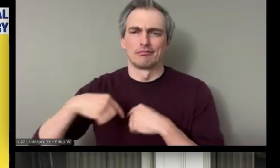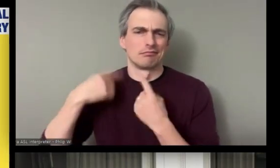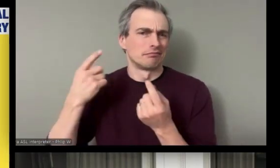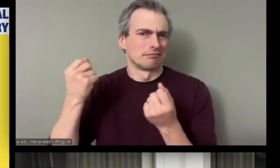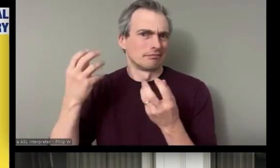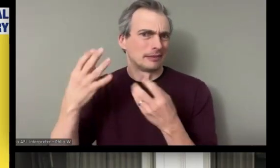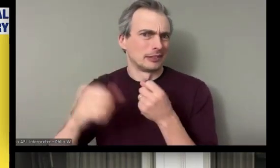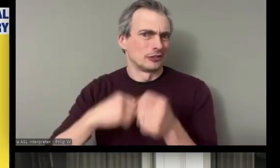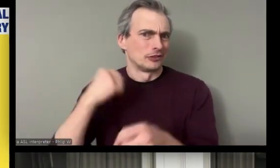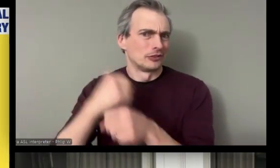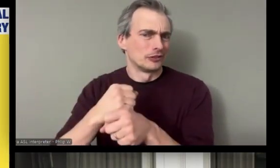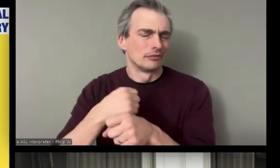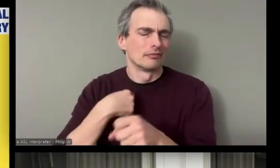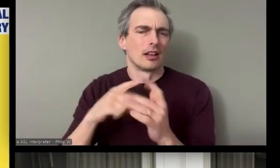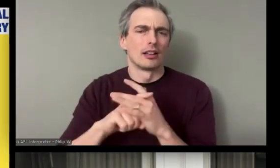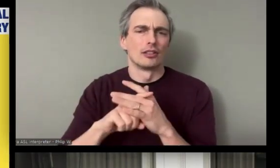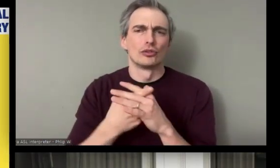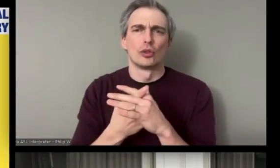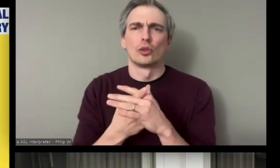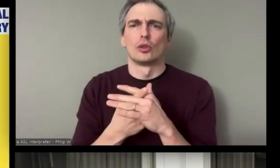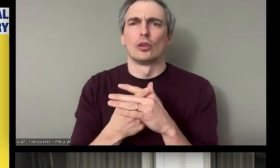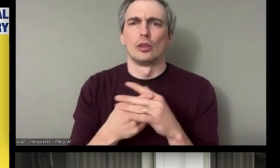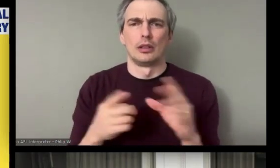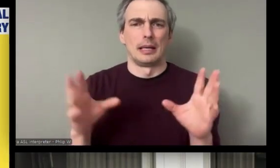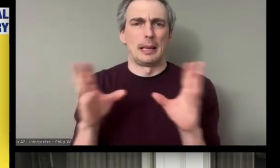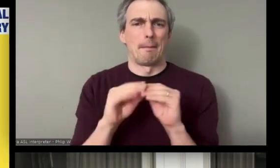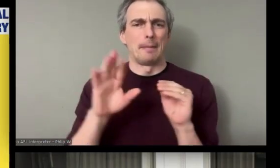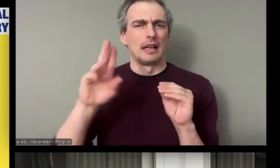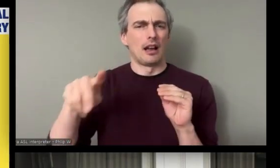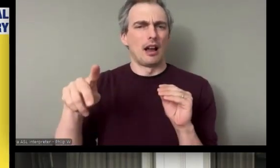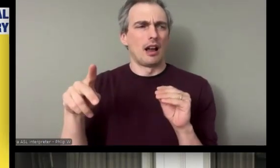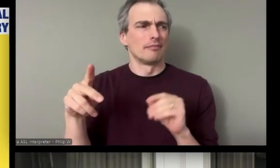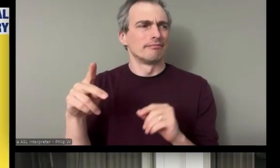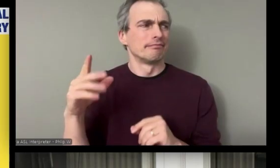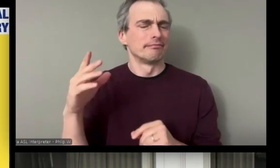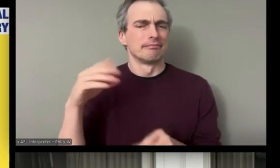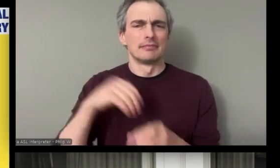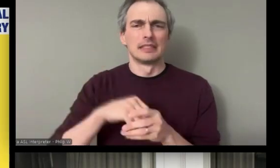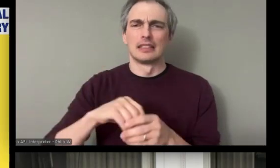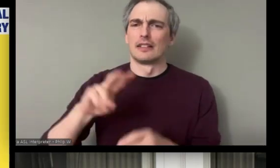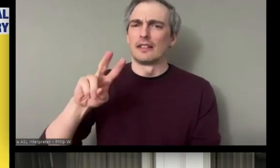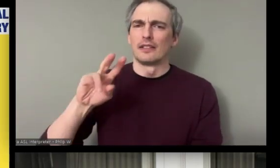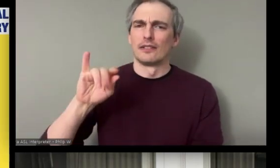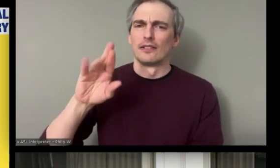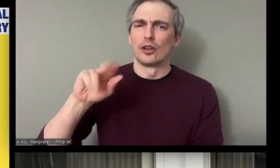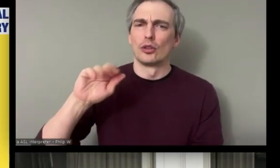I started a Meetup in virtual reality right around during COVID time.